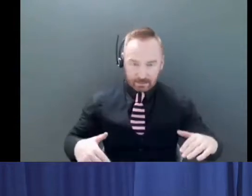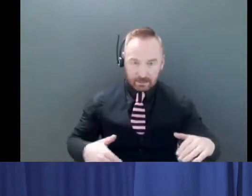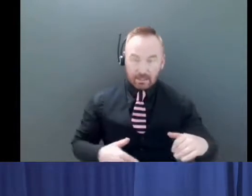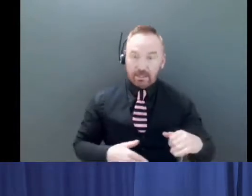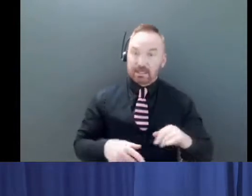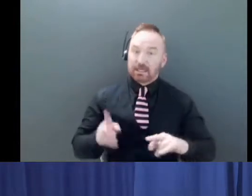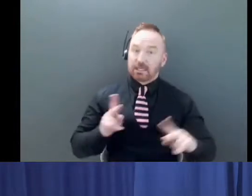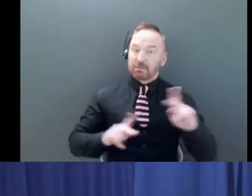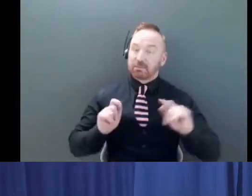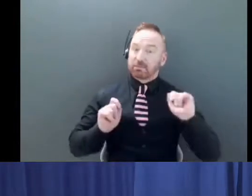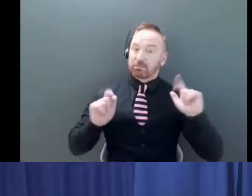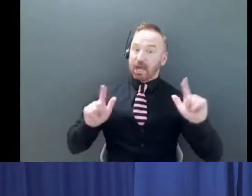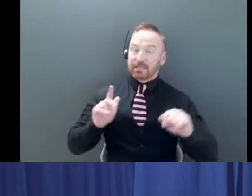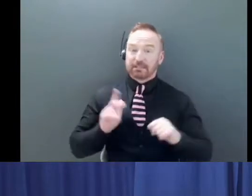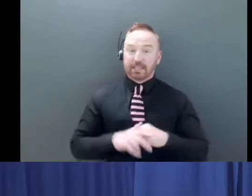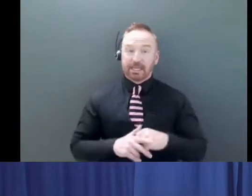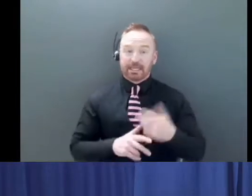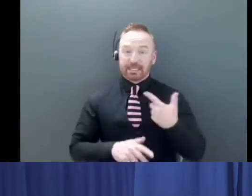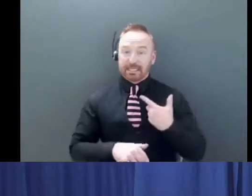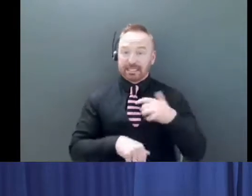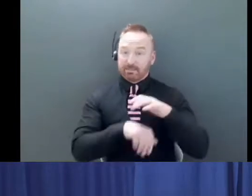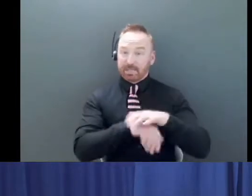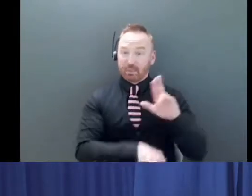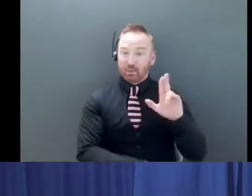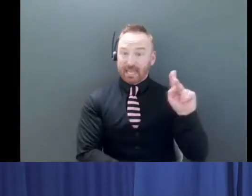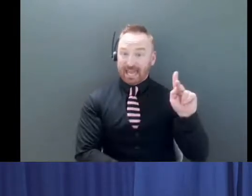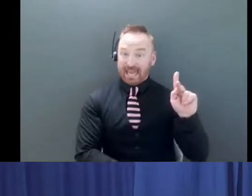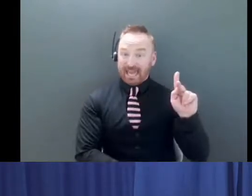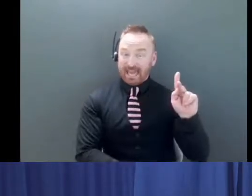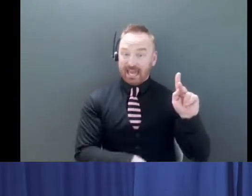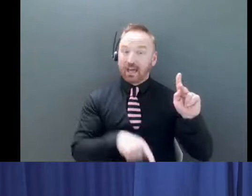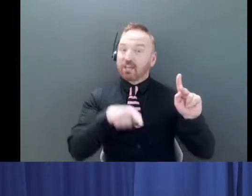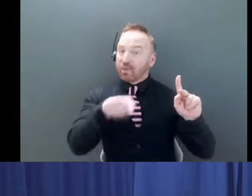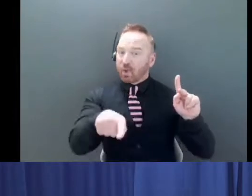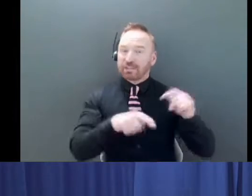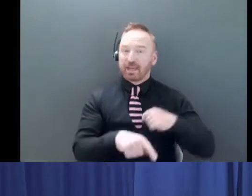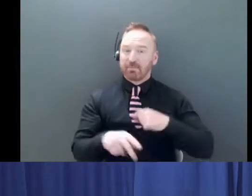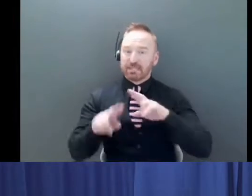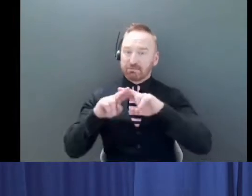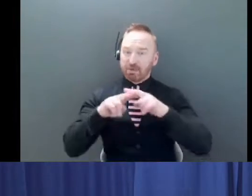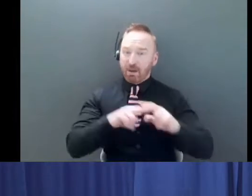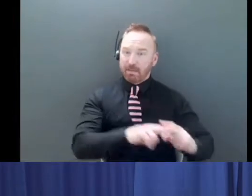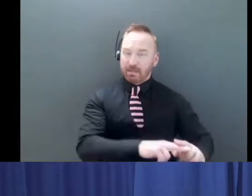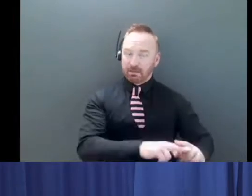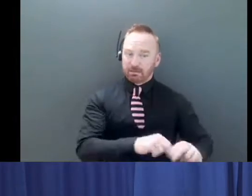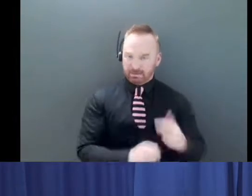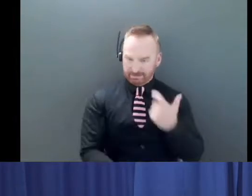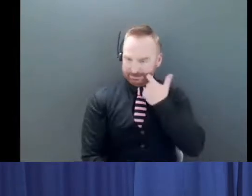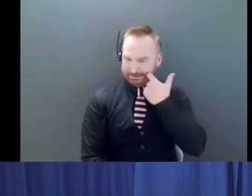days, likely a reflection of high rates of adult vaccination